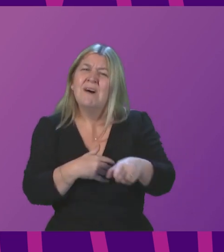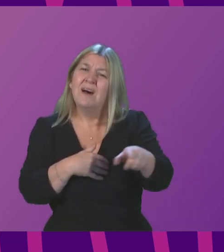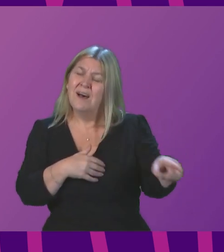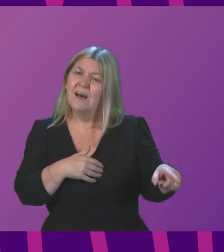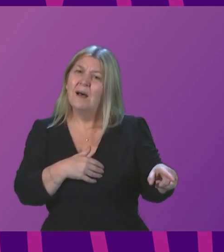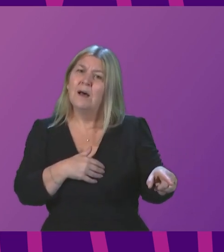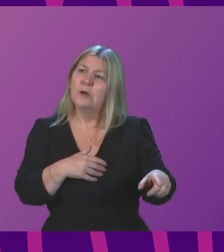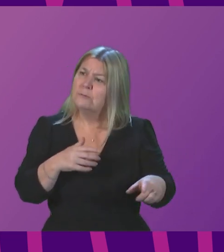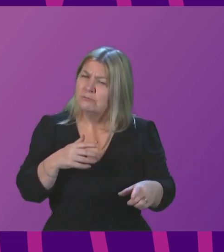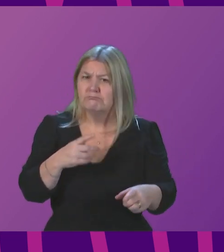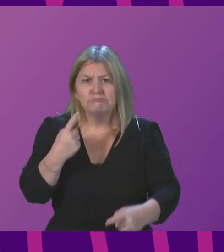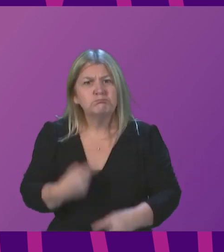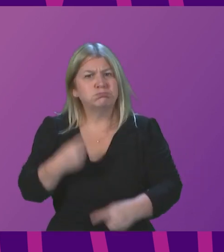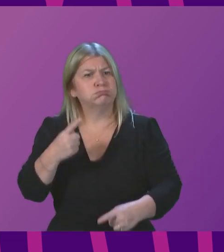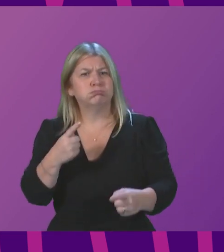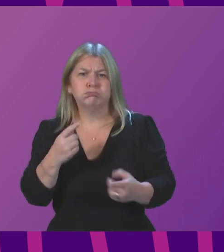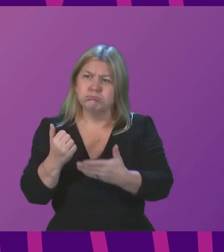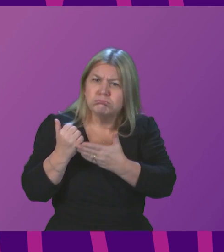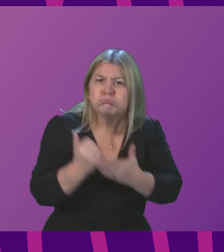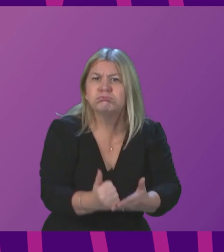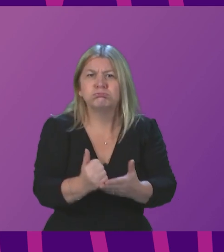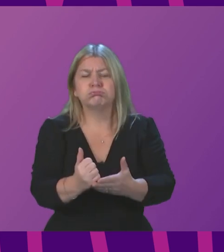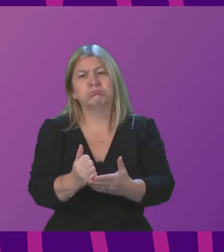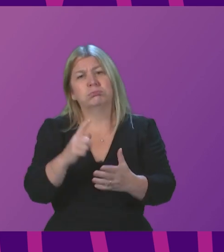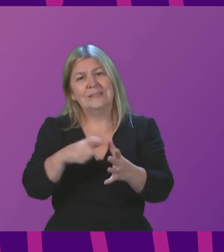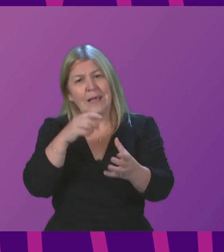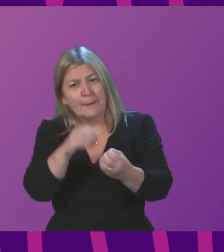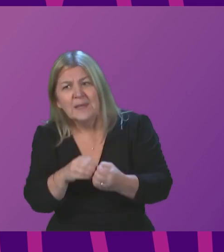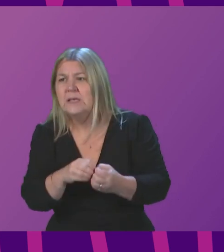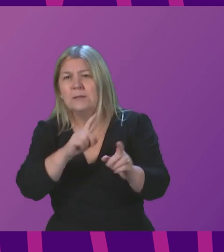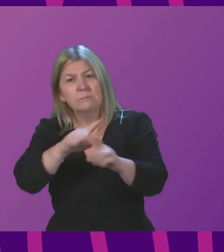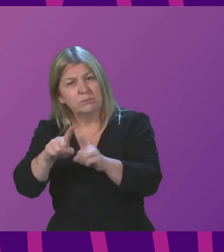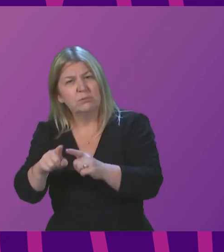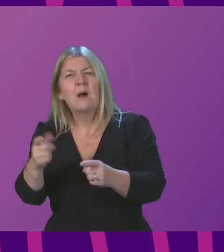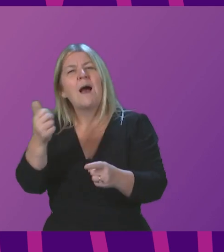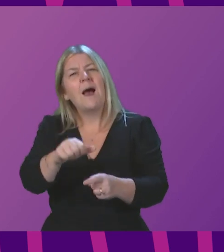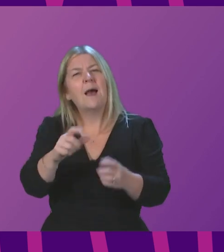expert counsel from organisations such as Citizens Advice Scotland and the Wise Group?